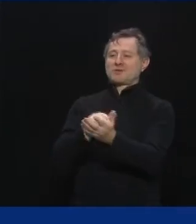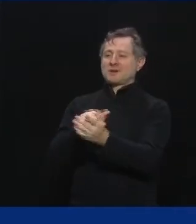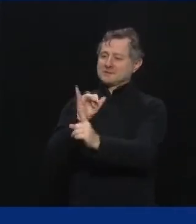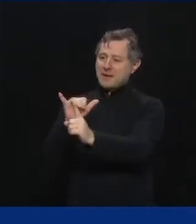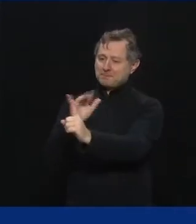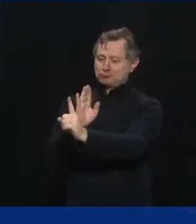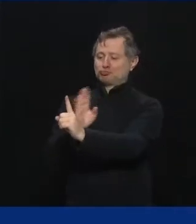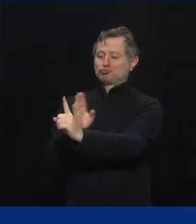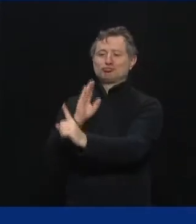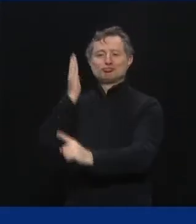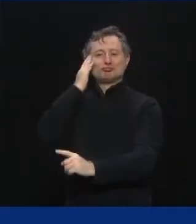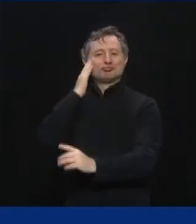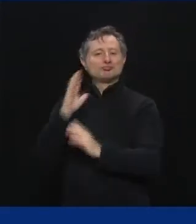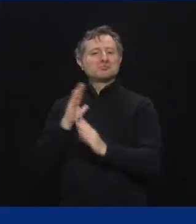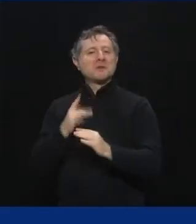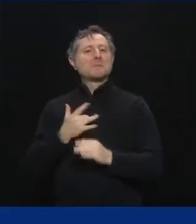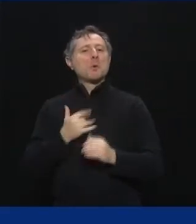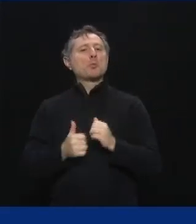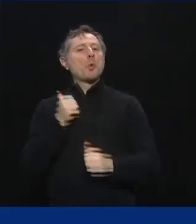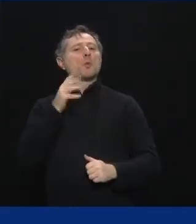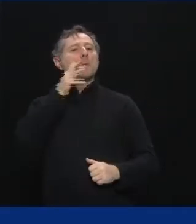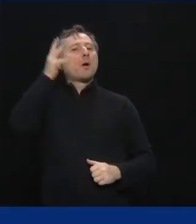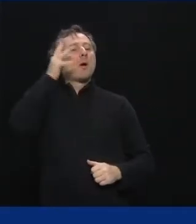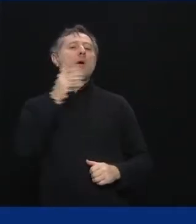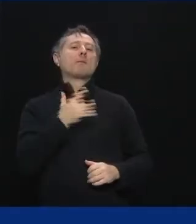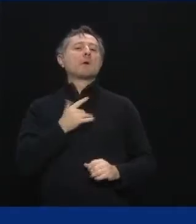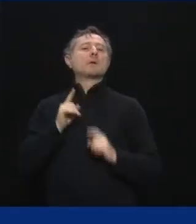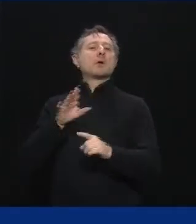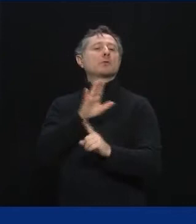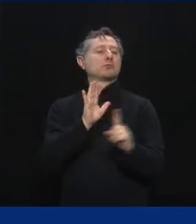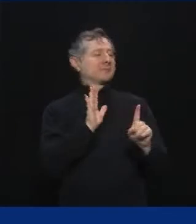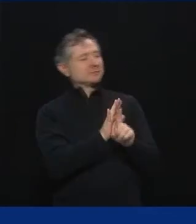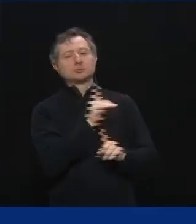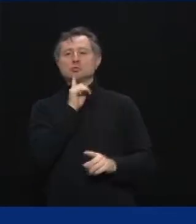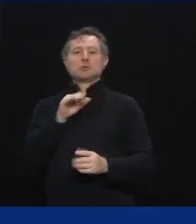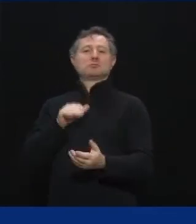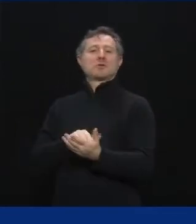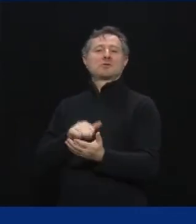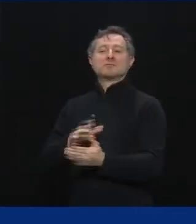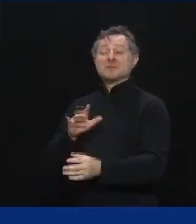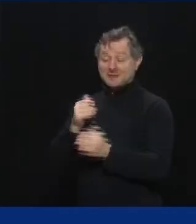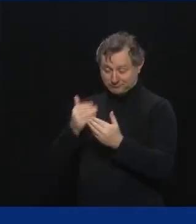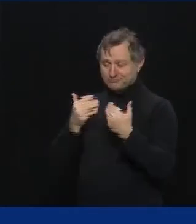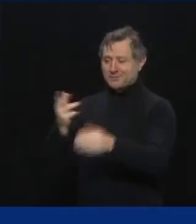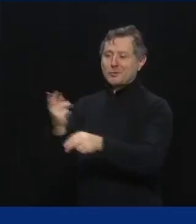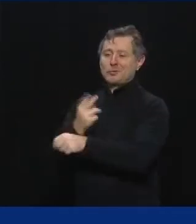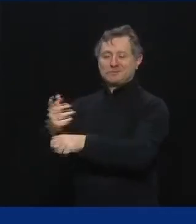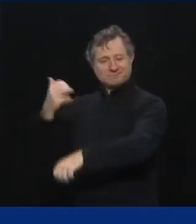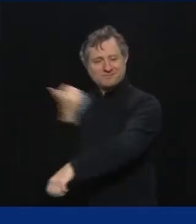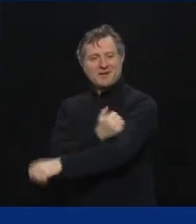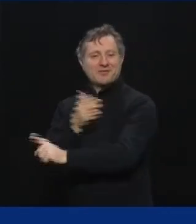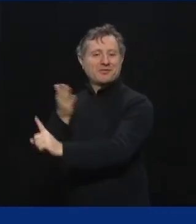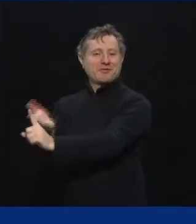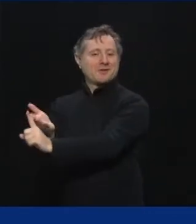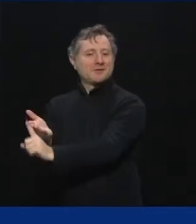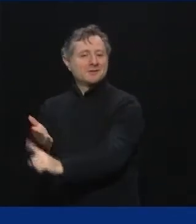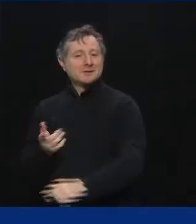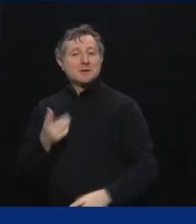INTEREST IN THIS, WHICH IS GOOD. DOCTOR'S OFFICES WHERE I WANT THE MAJORITY OF PARENTS WILL GET THOSE VACCINES ARE READY FOR